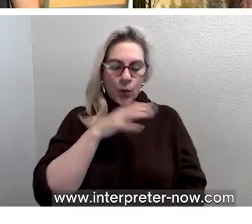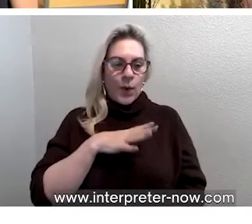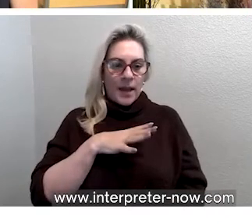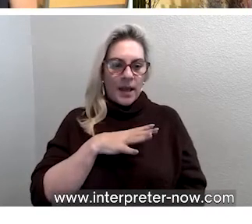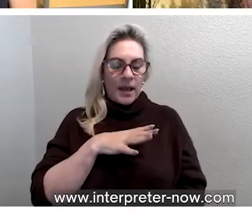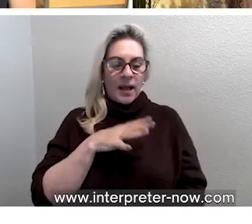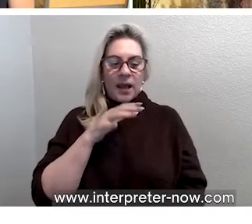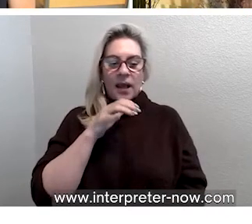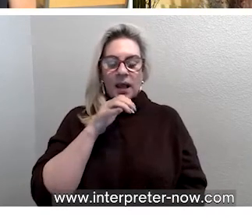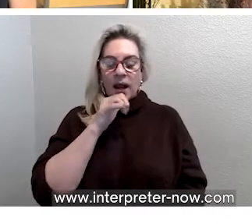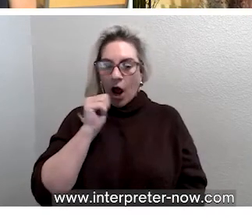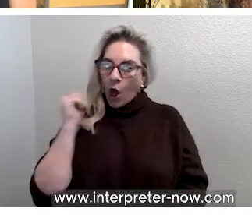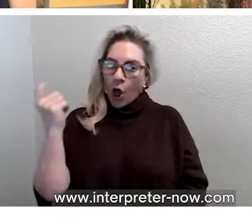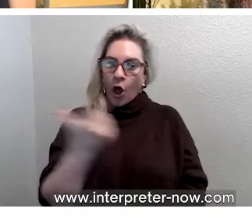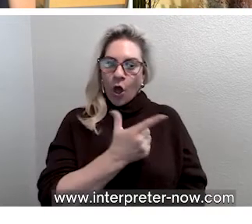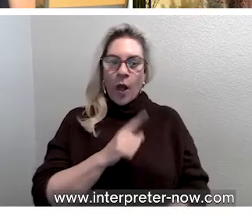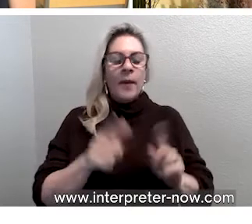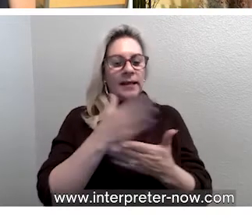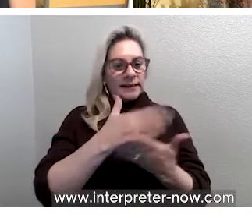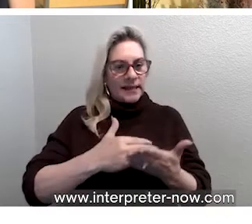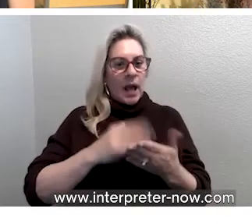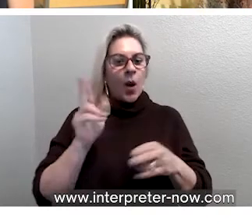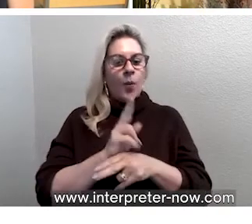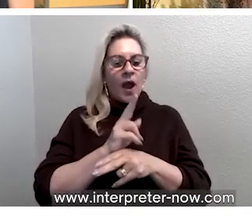Not all Muslim women but some Muslim women wear the head scarf.